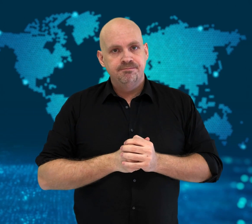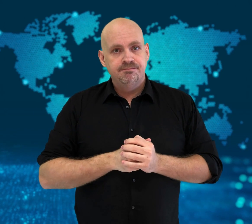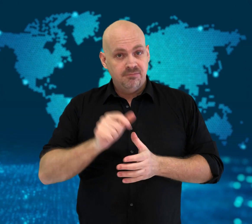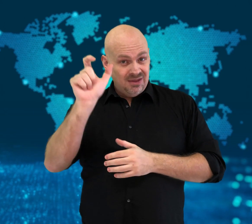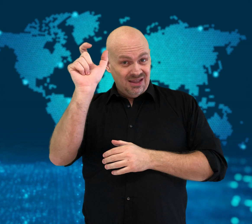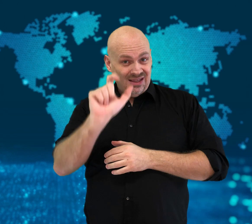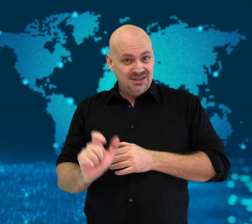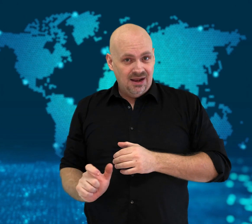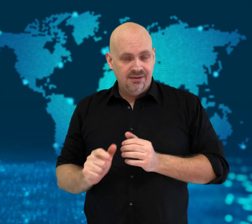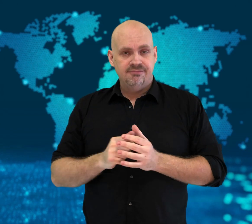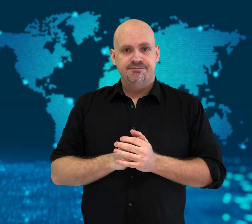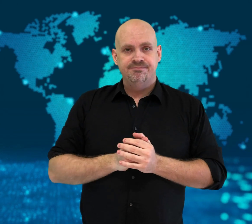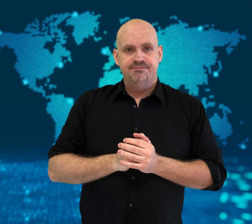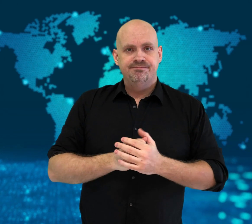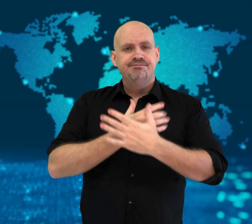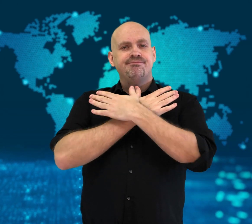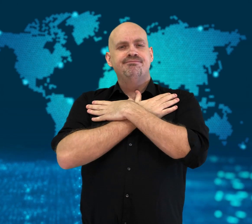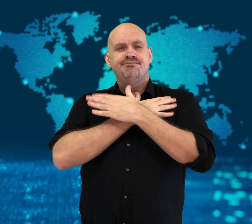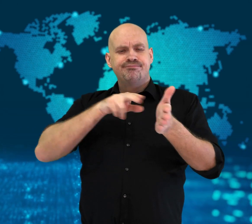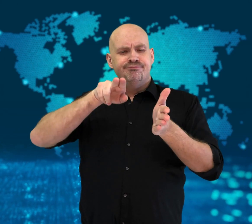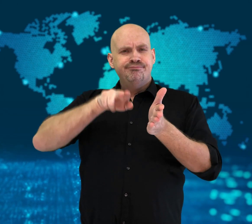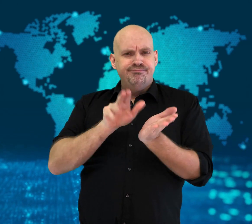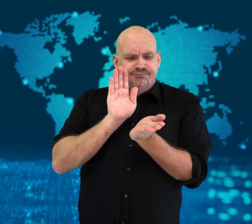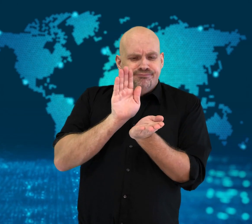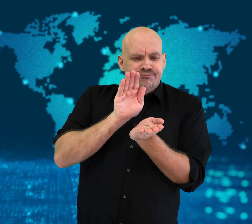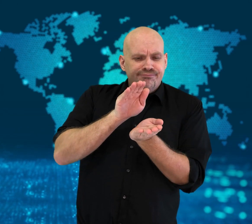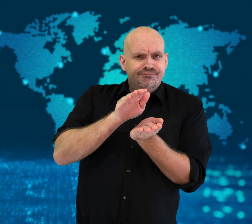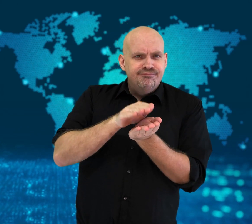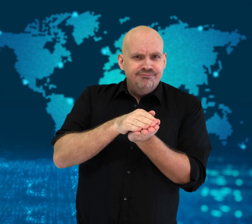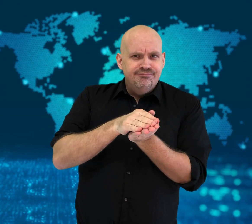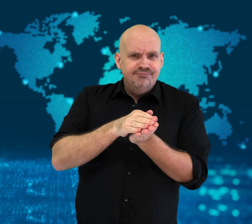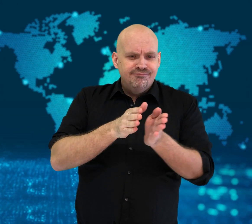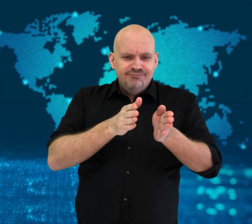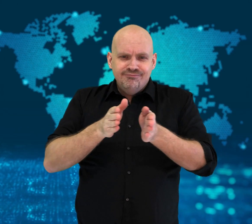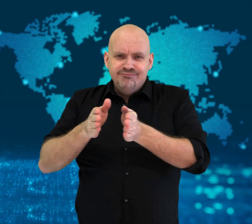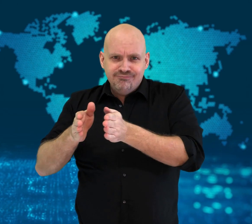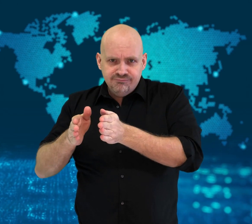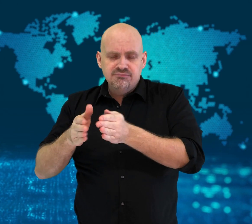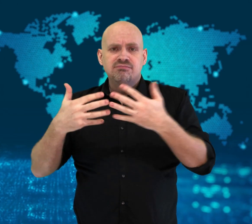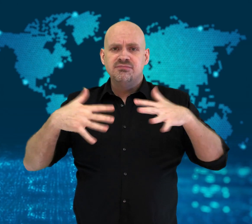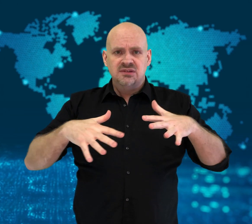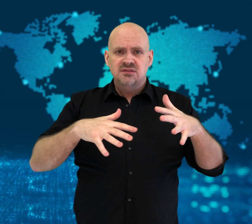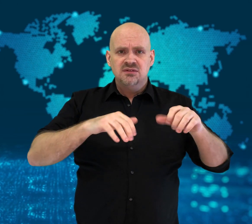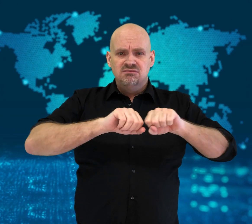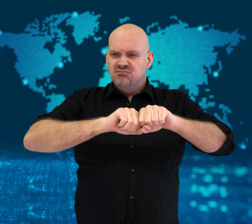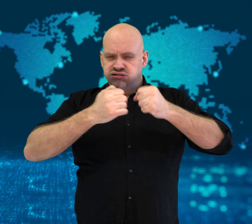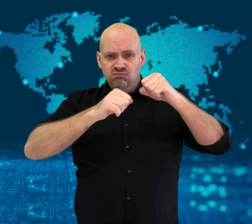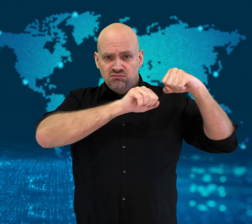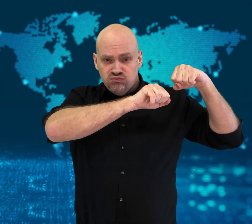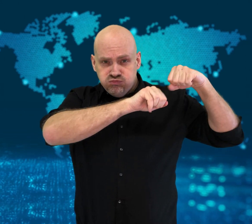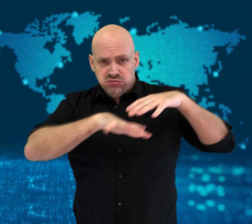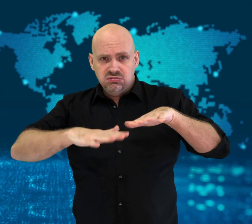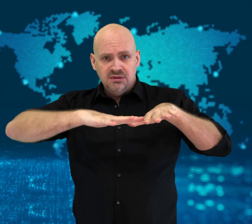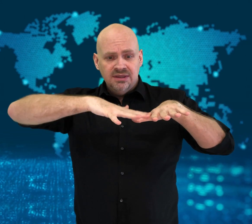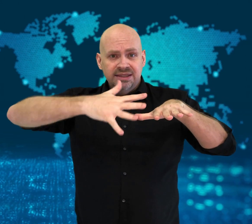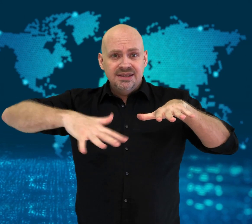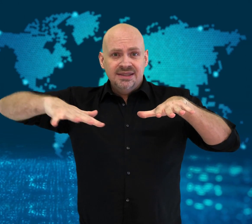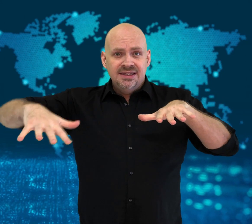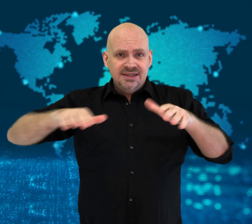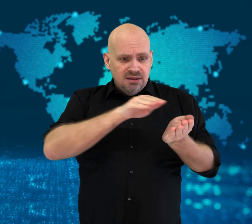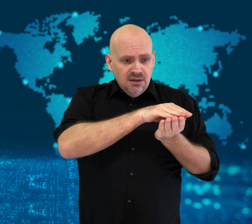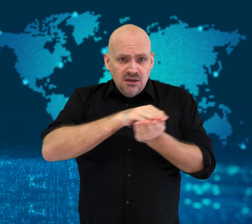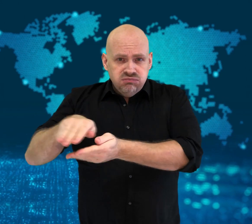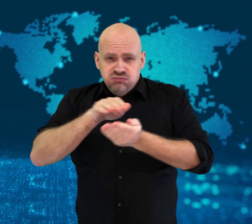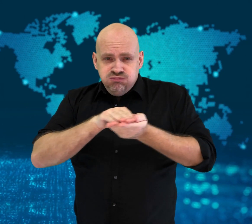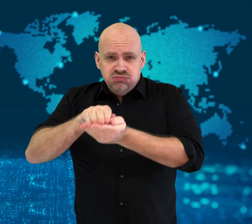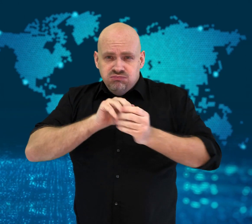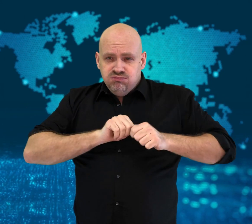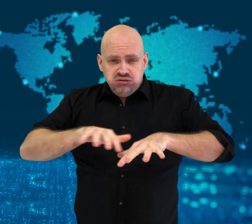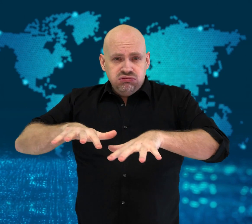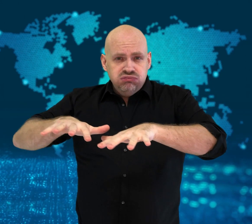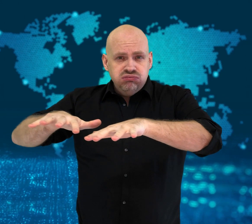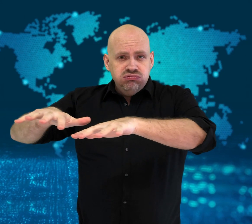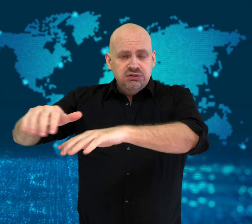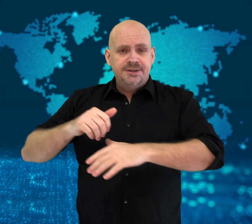Coffins collapse into sea.